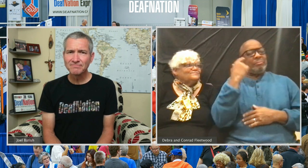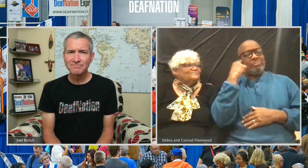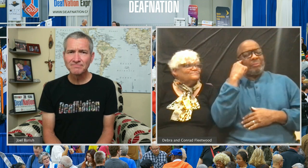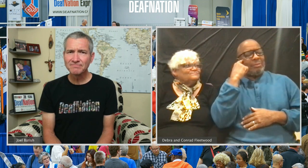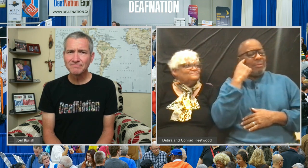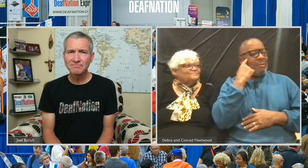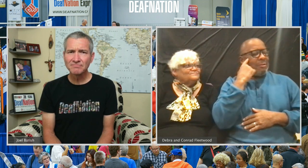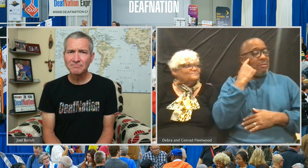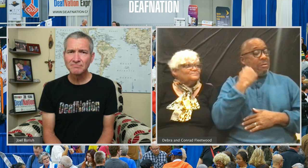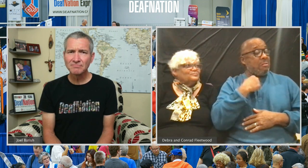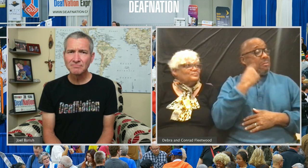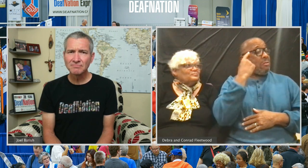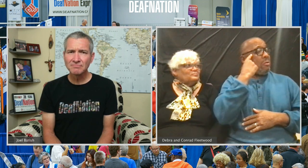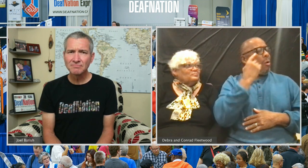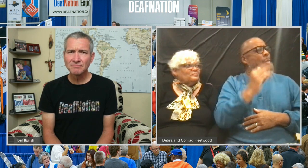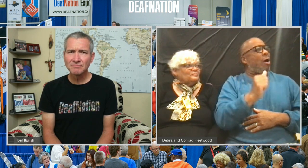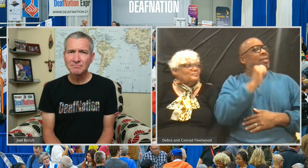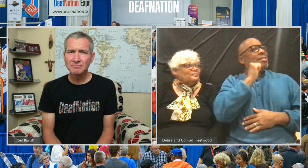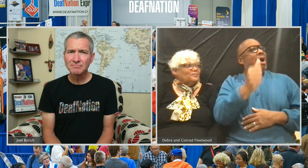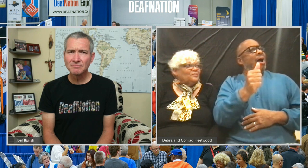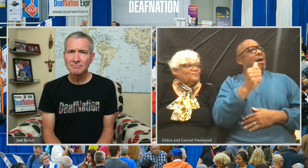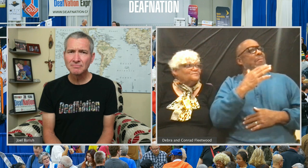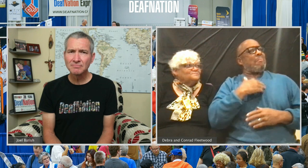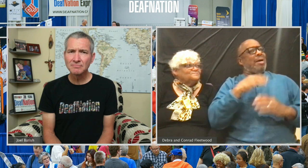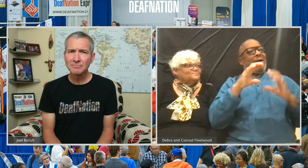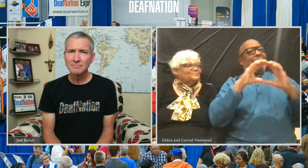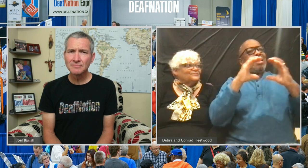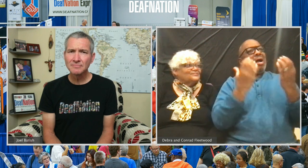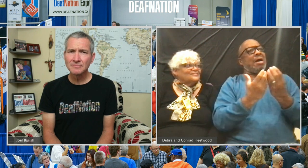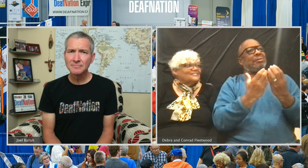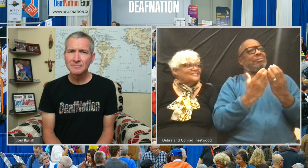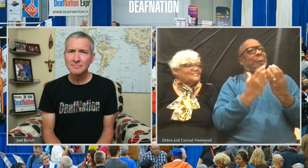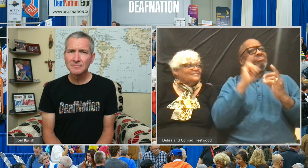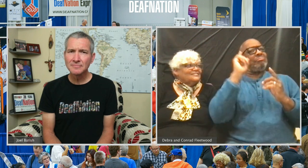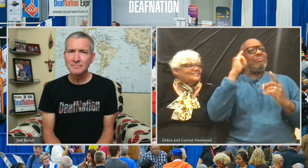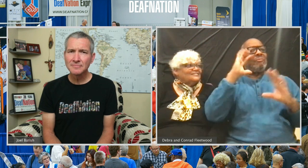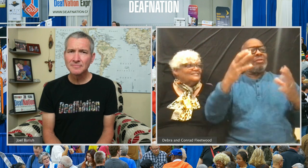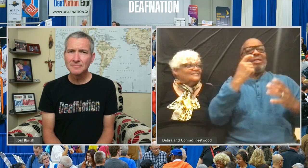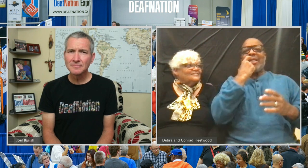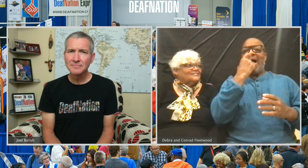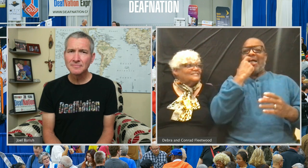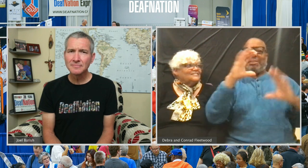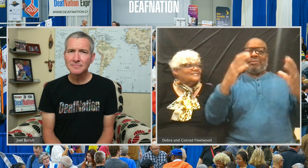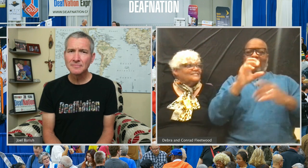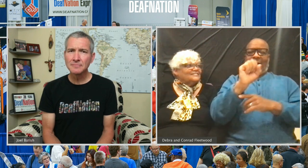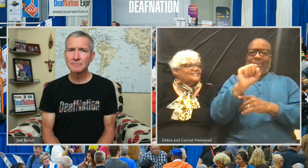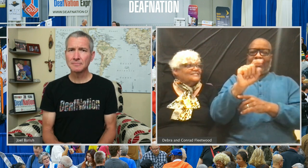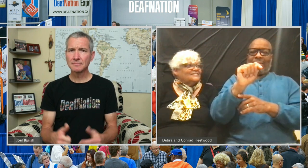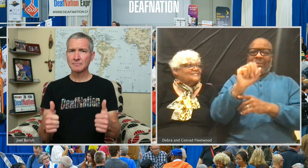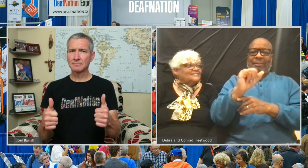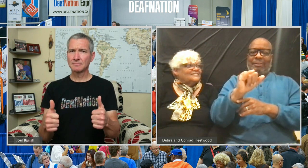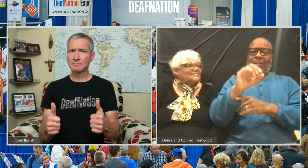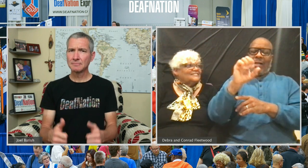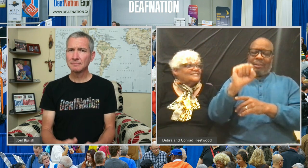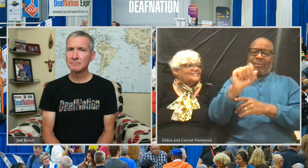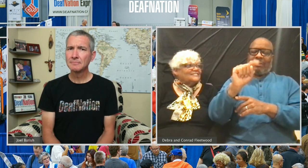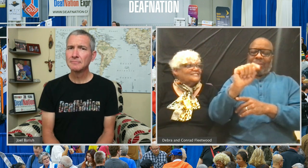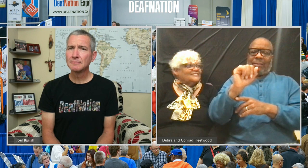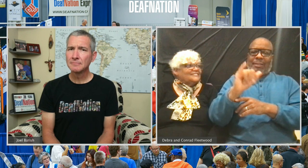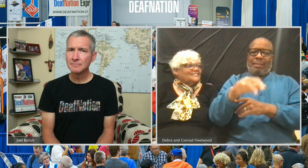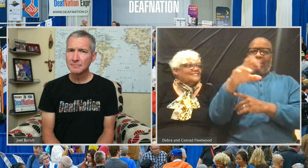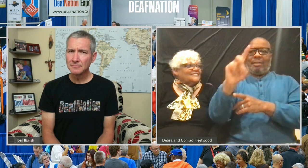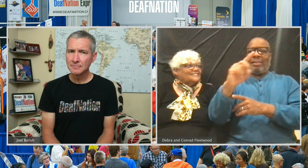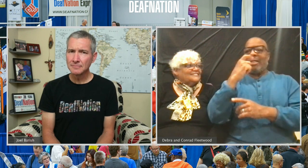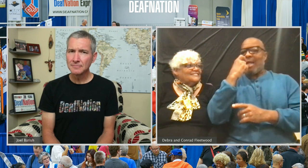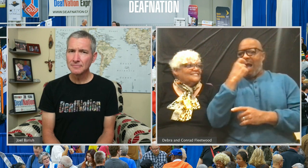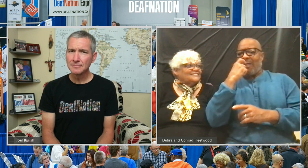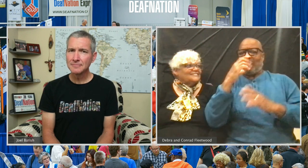I was thinking, why not use my class for stained glass?